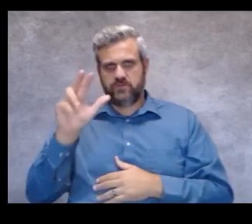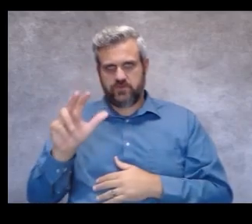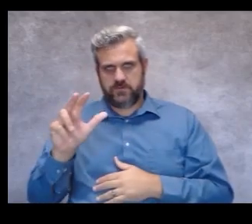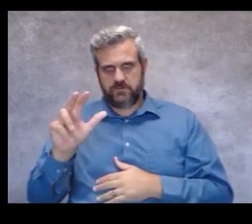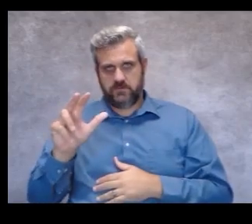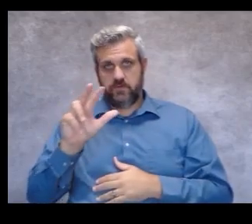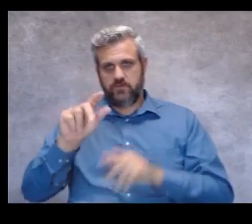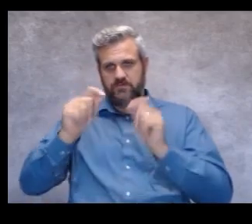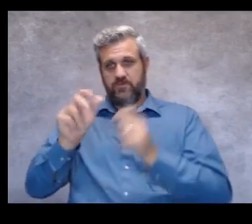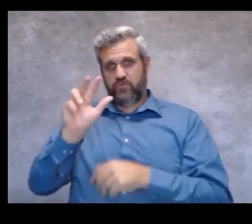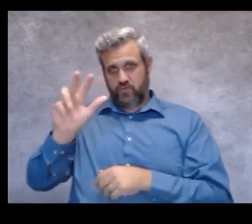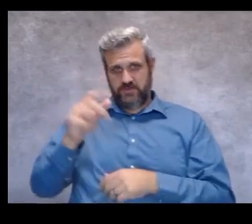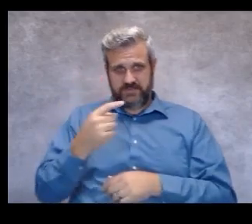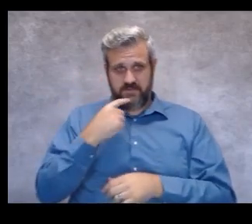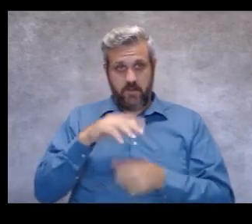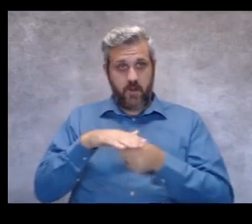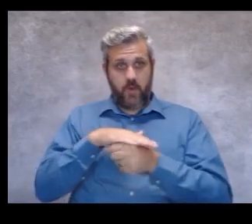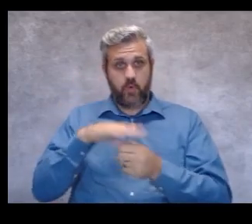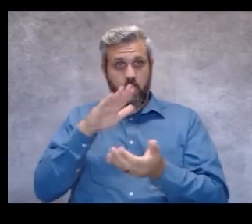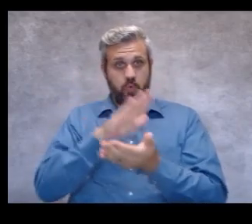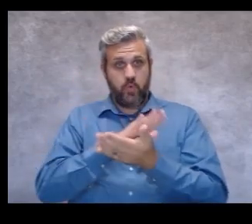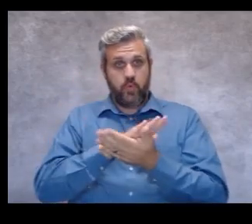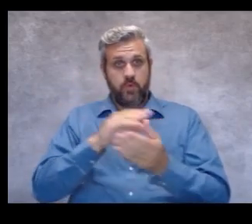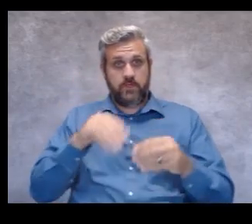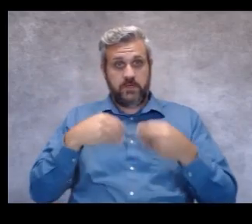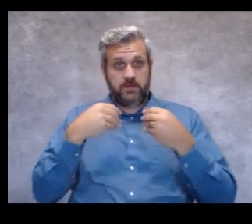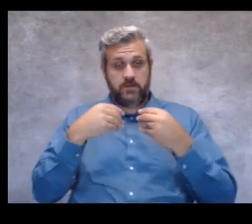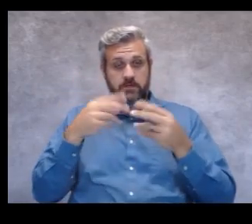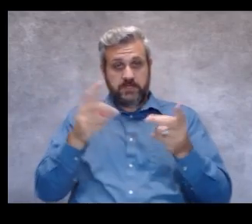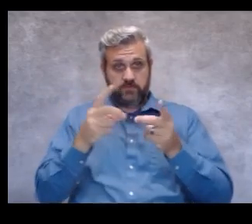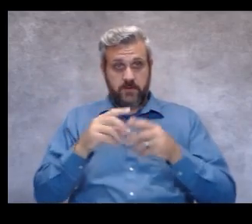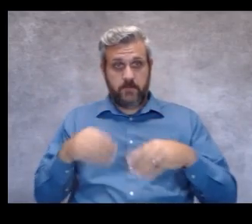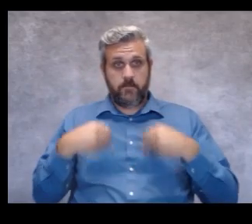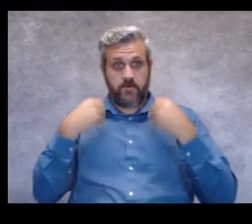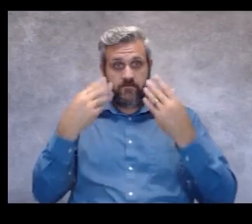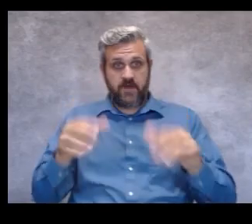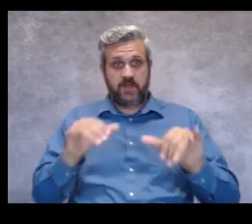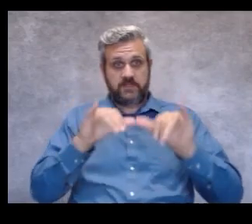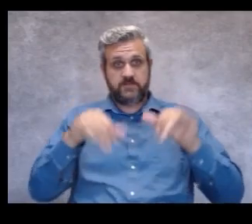It states, "A local school district shall provide a system for diagnostic